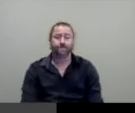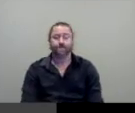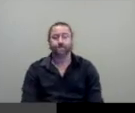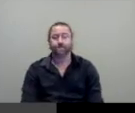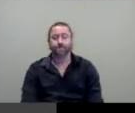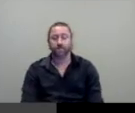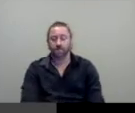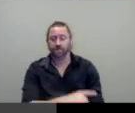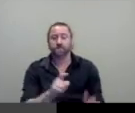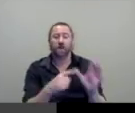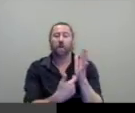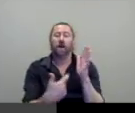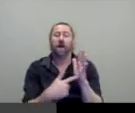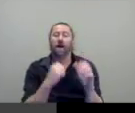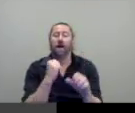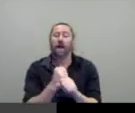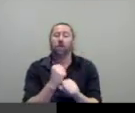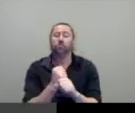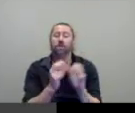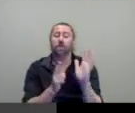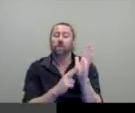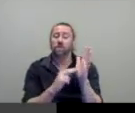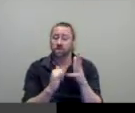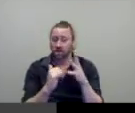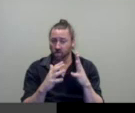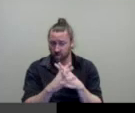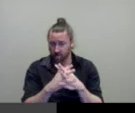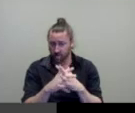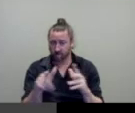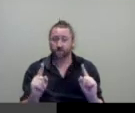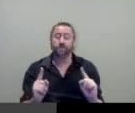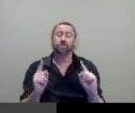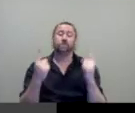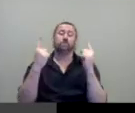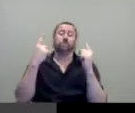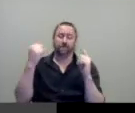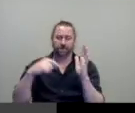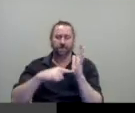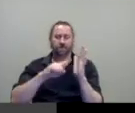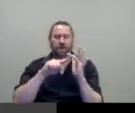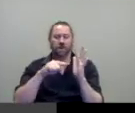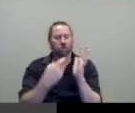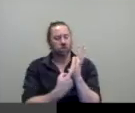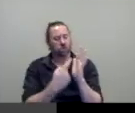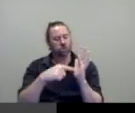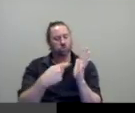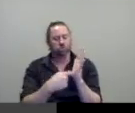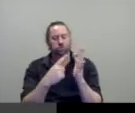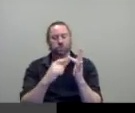Gallery of New South Wales has been hosting the first major retrospective of Hinders work and